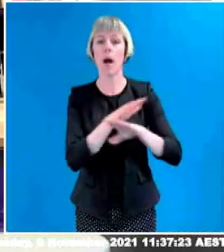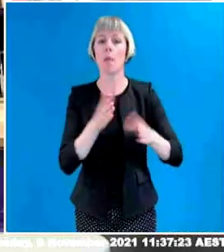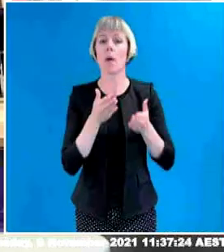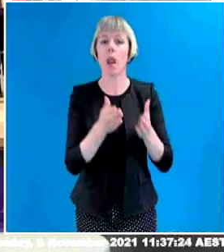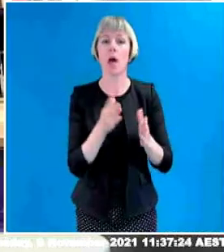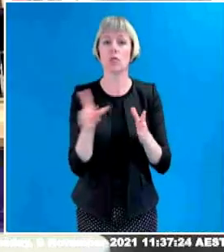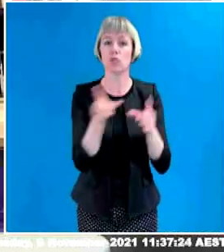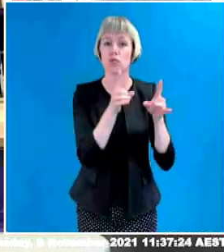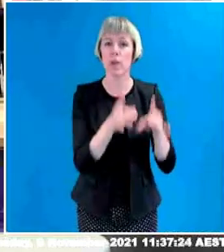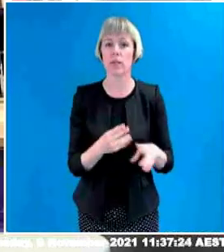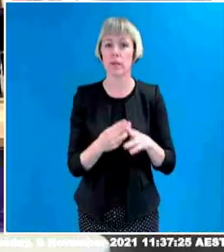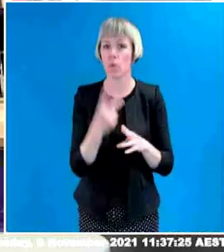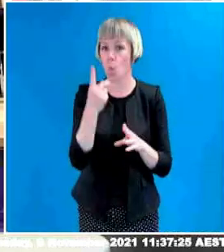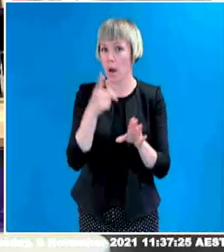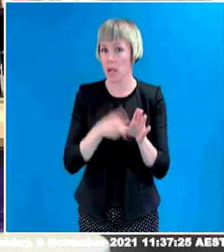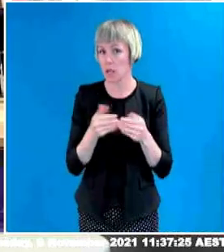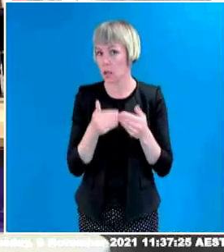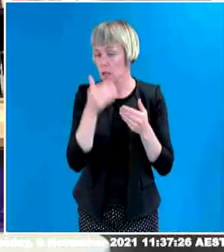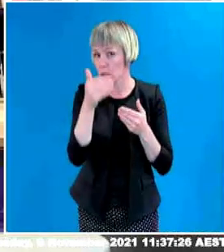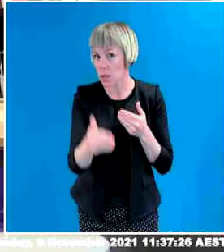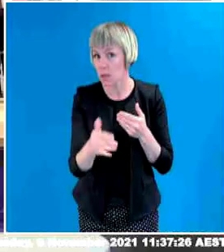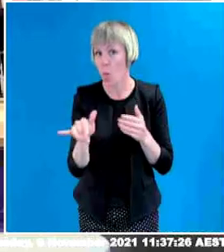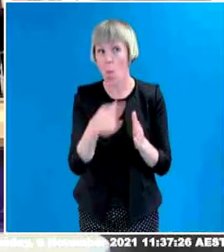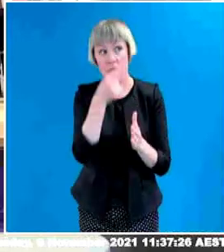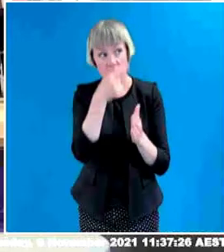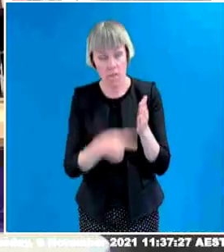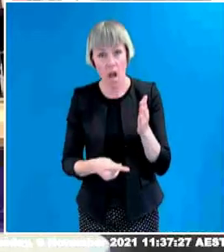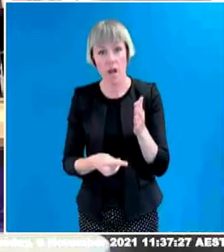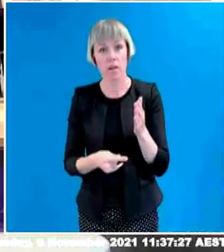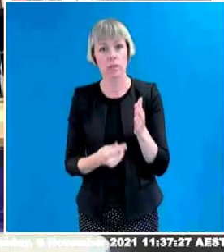There are lots of proposals being considered by the United Kingdom at the